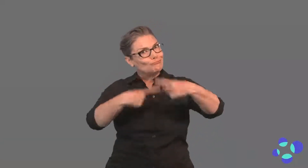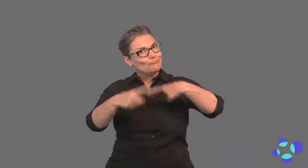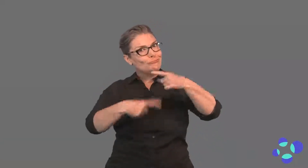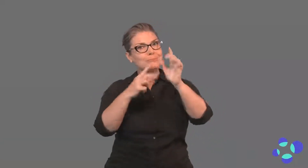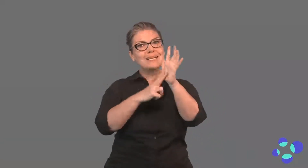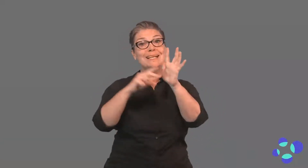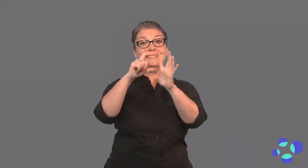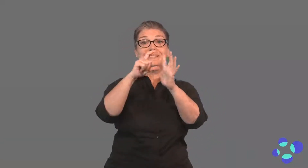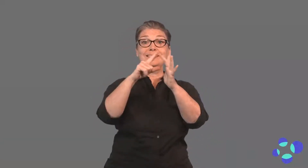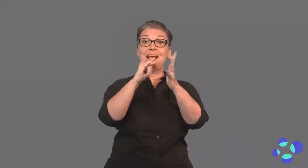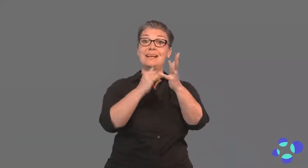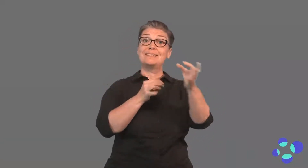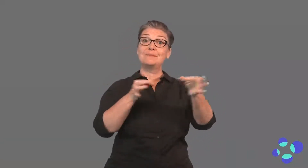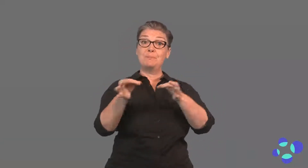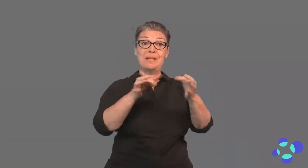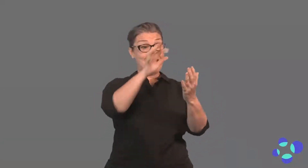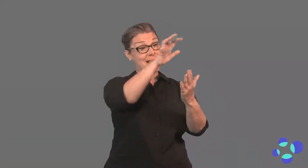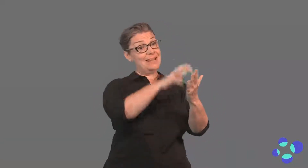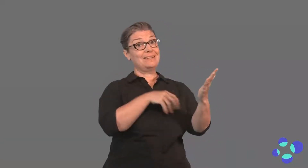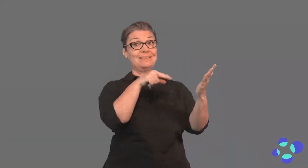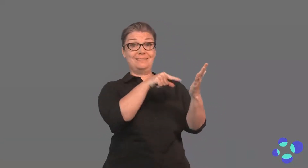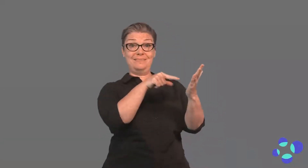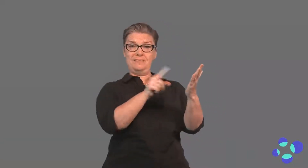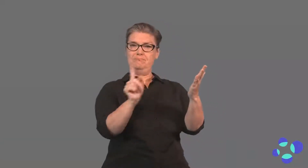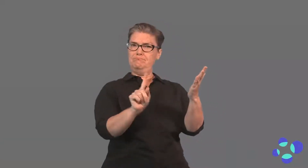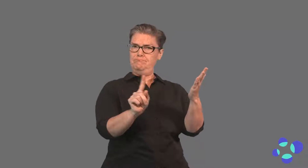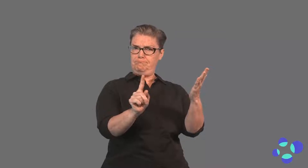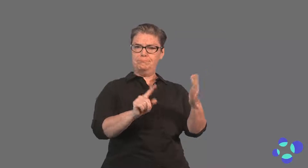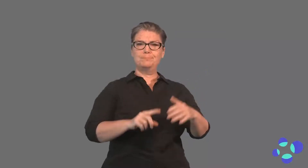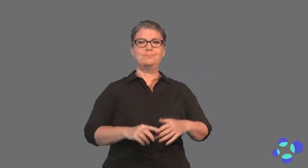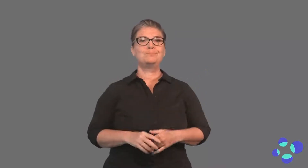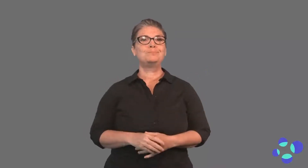This video discusses an NDIS plan and its content.